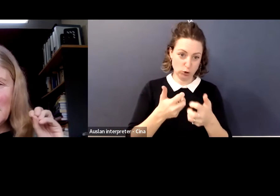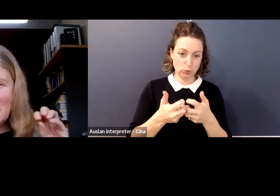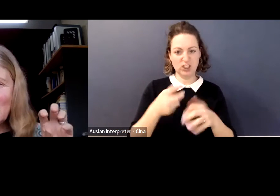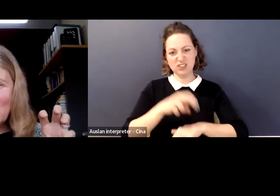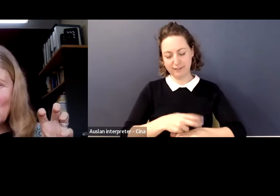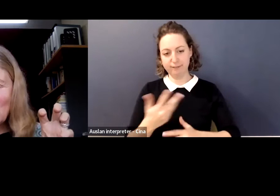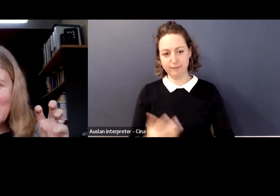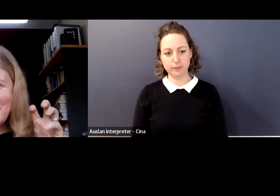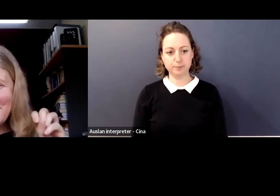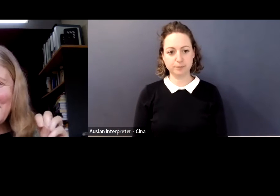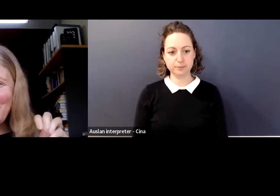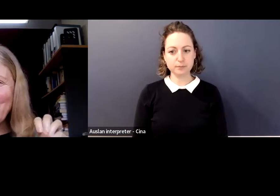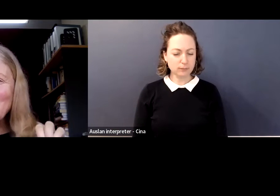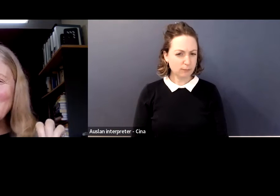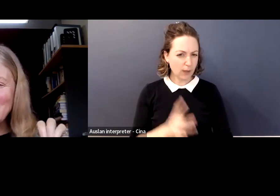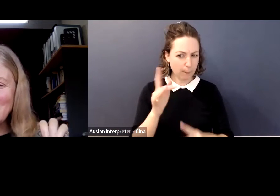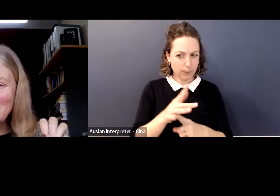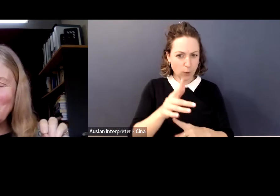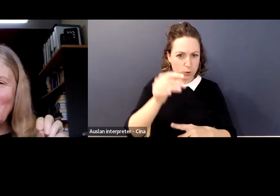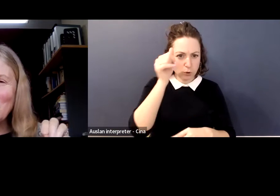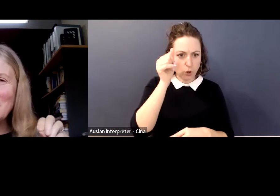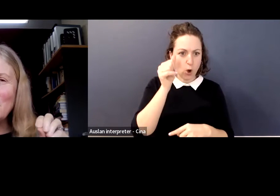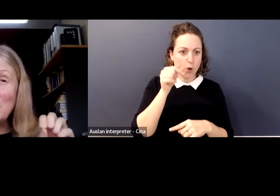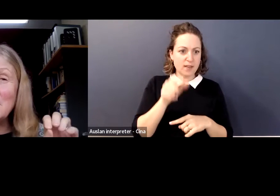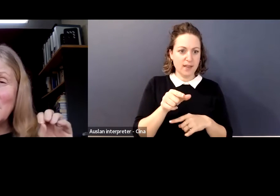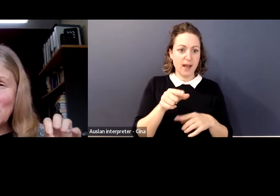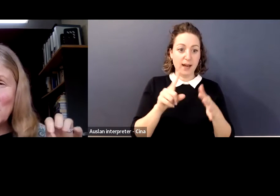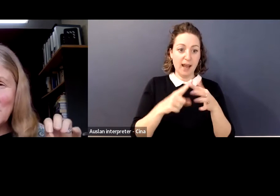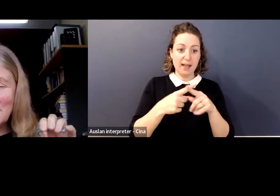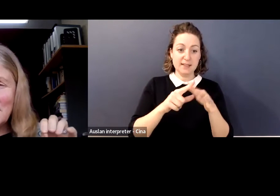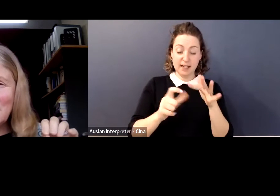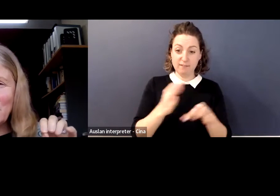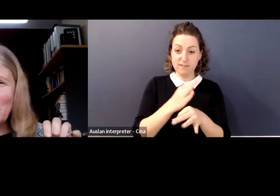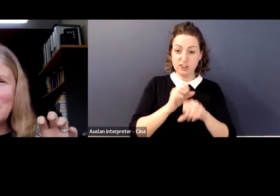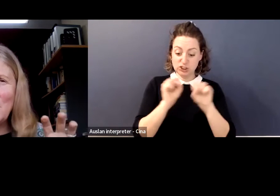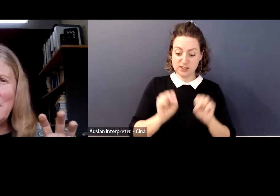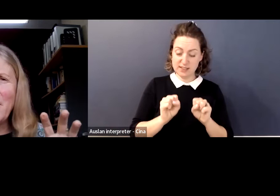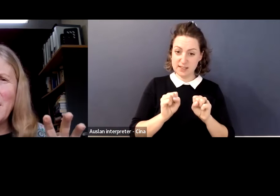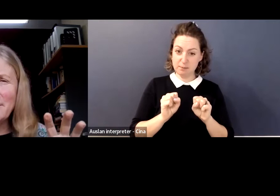an individual's executive functioning system only really matures at the age of about 25.